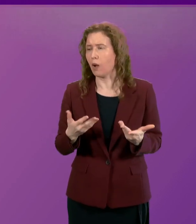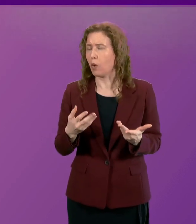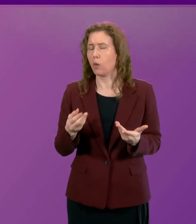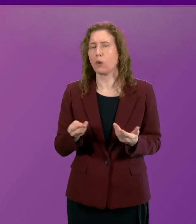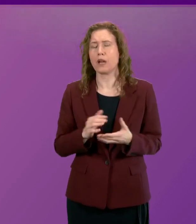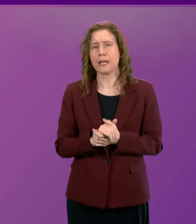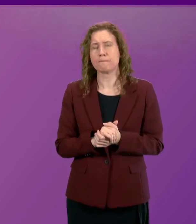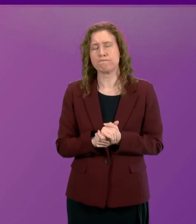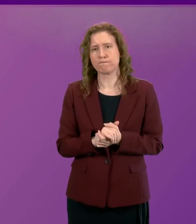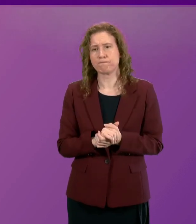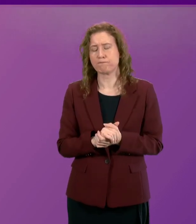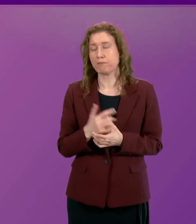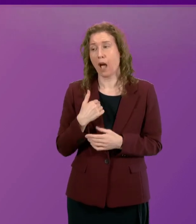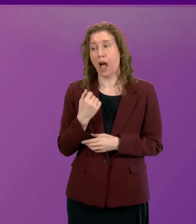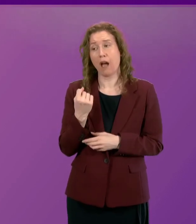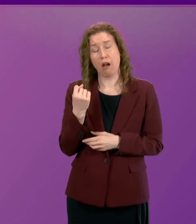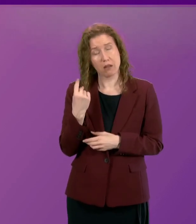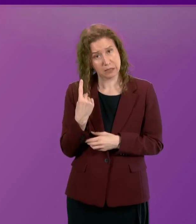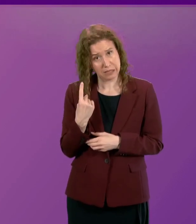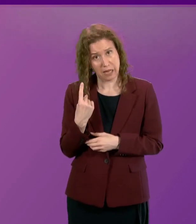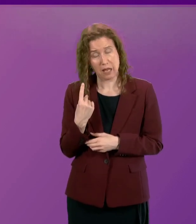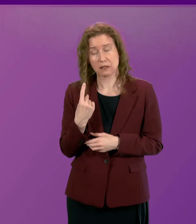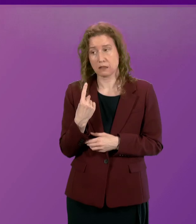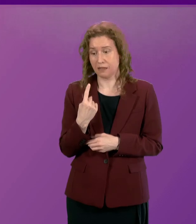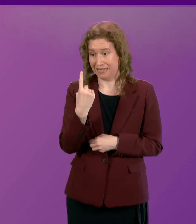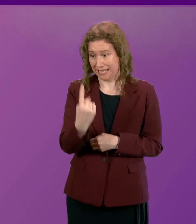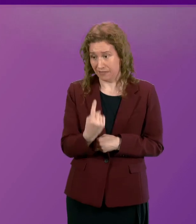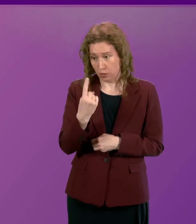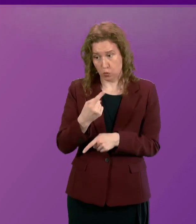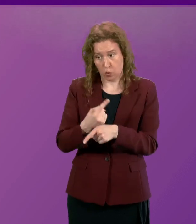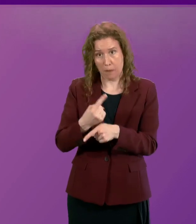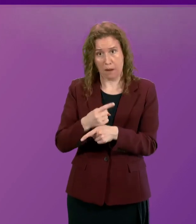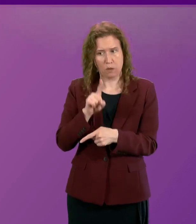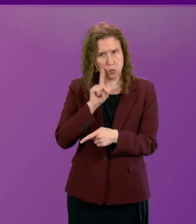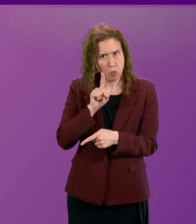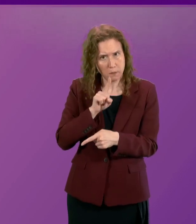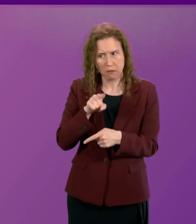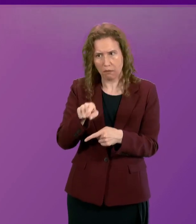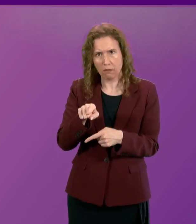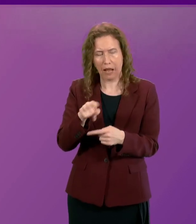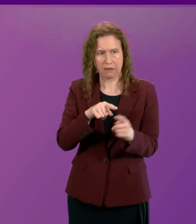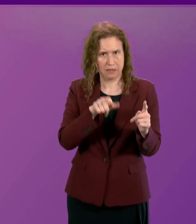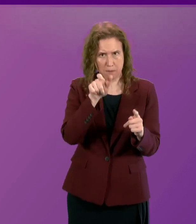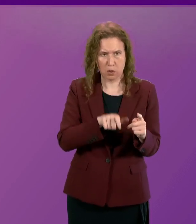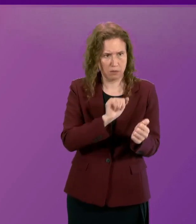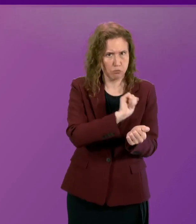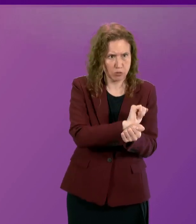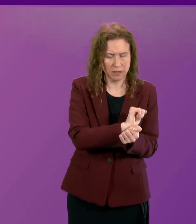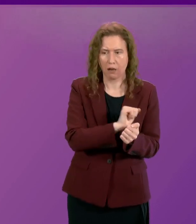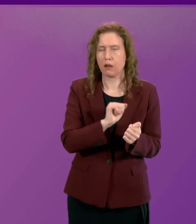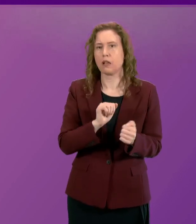I understand that the individual in question has not been granted